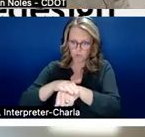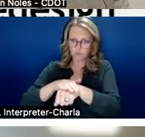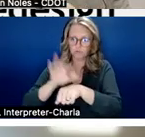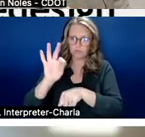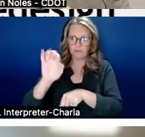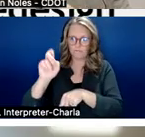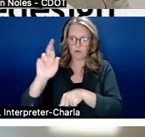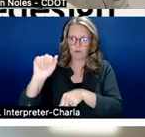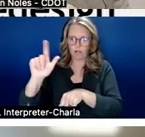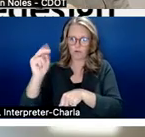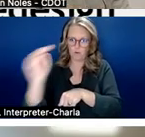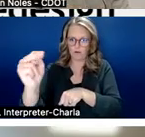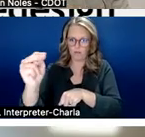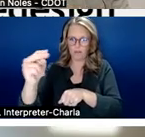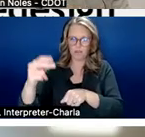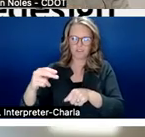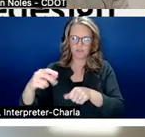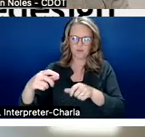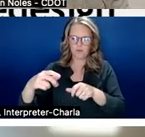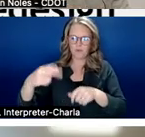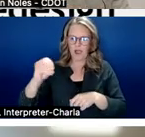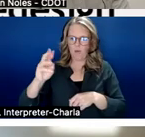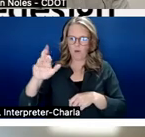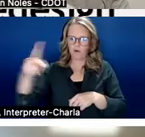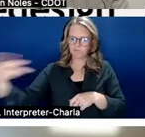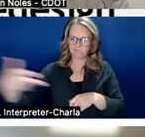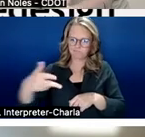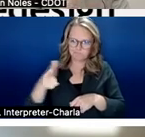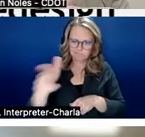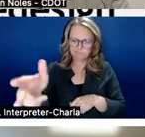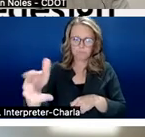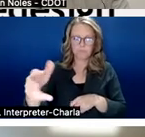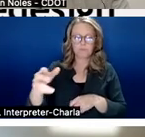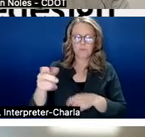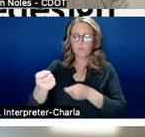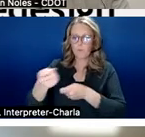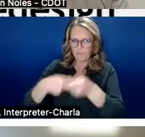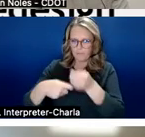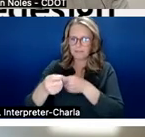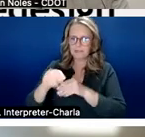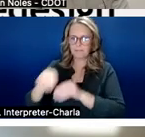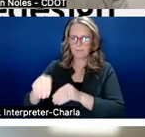So that'll be replaced by this curb extension. So that right turn lane will no longer exist.